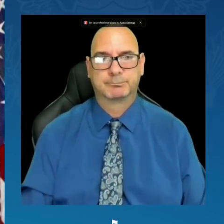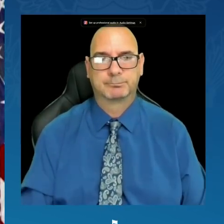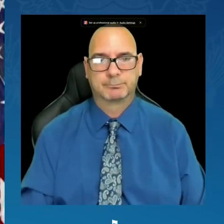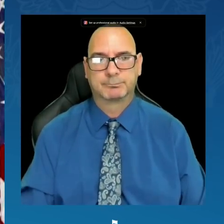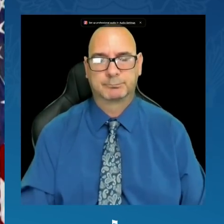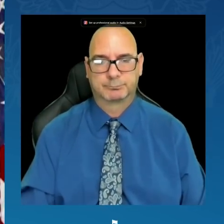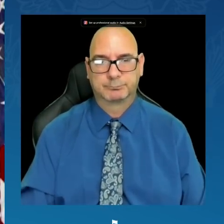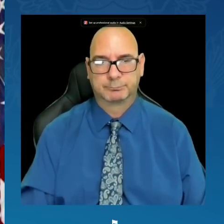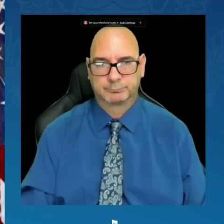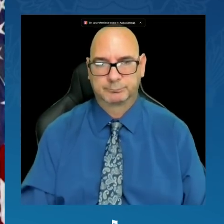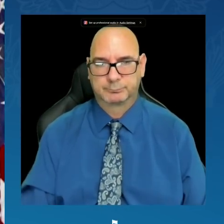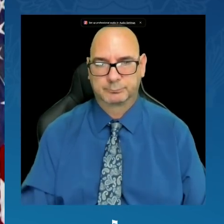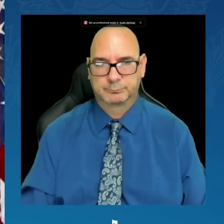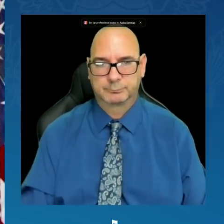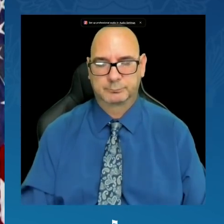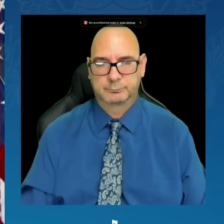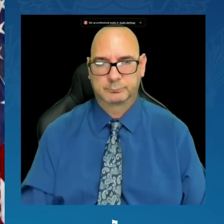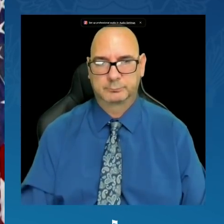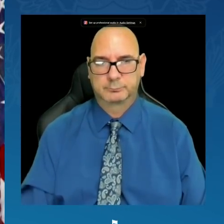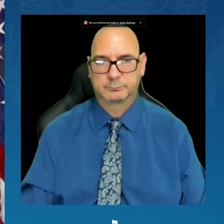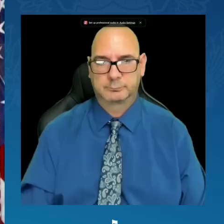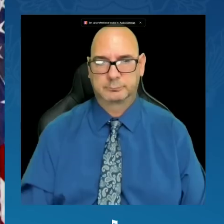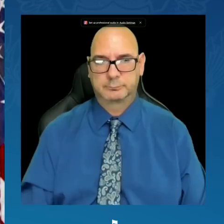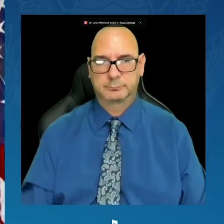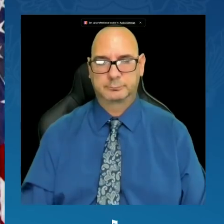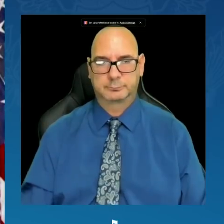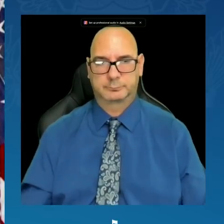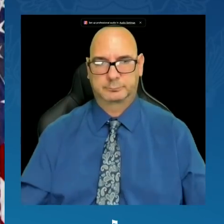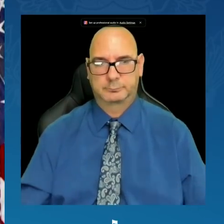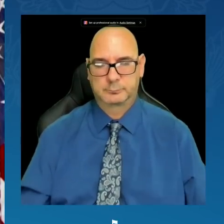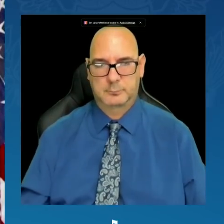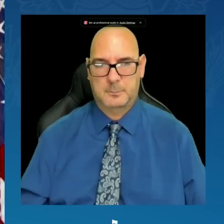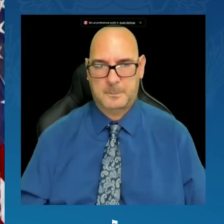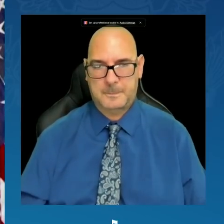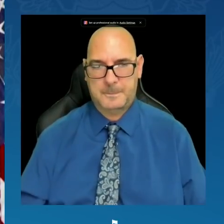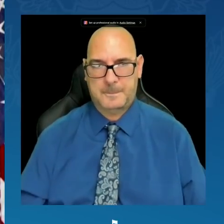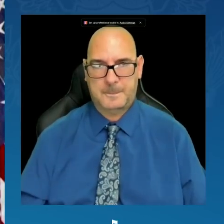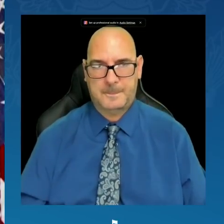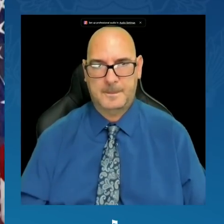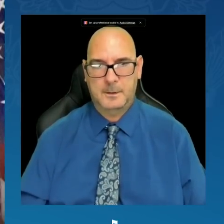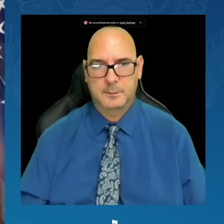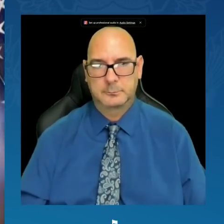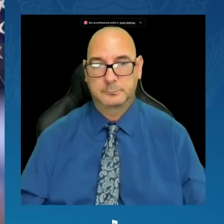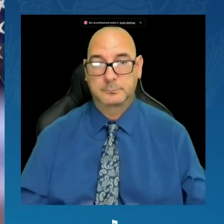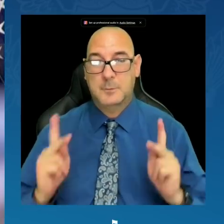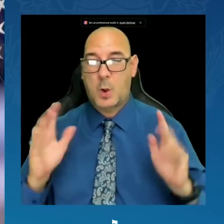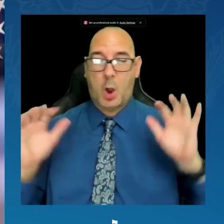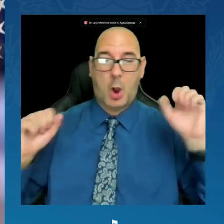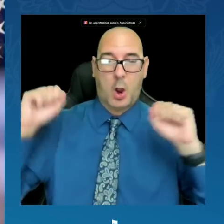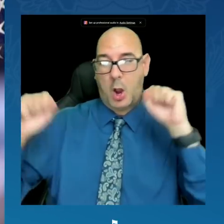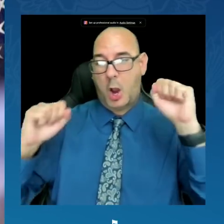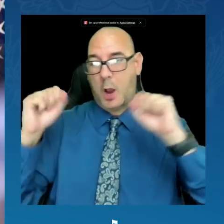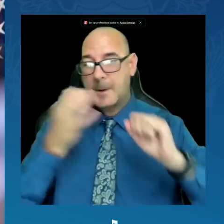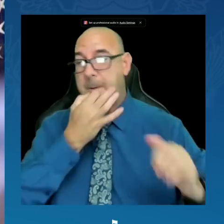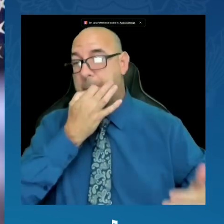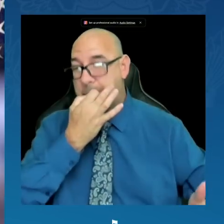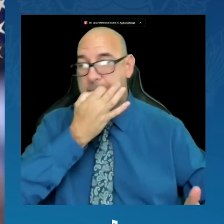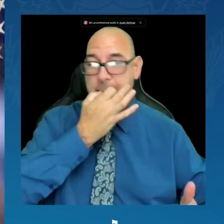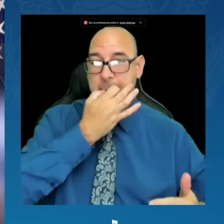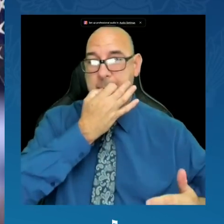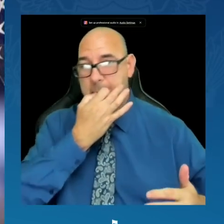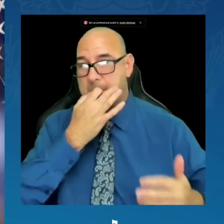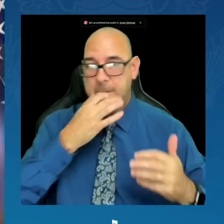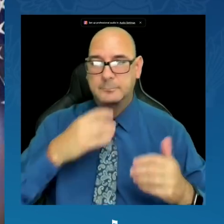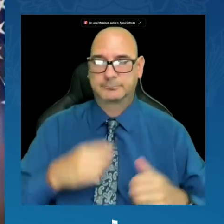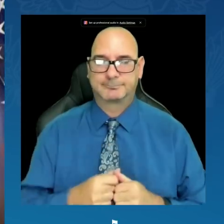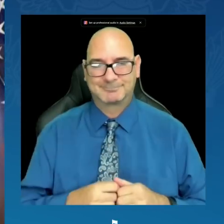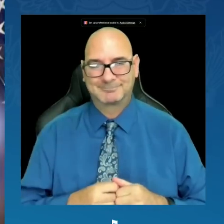Good afternoon. Good afternoon, everyone.